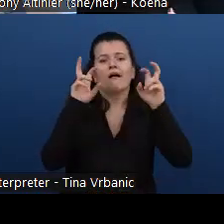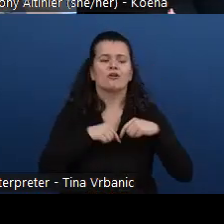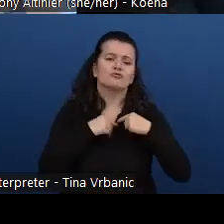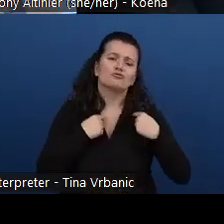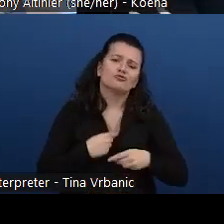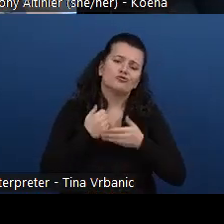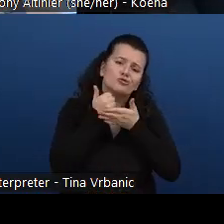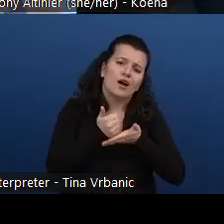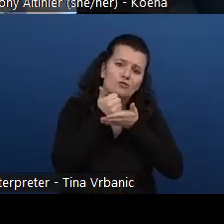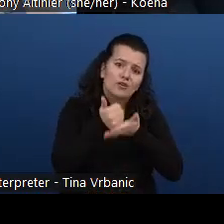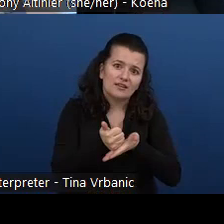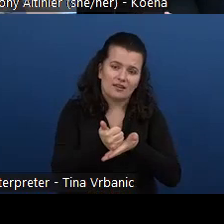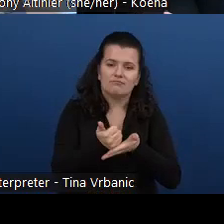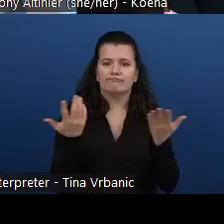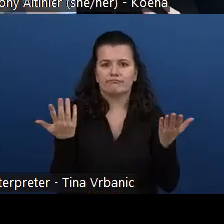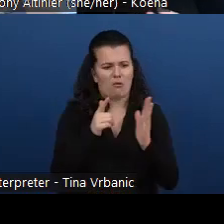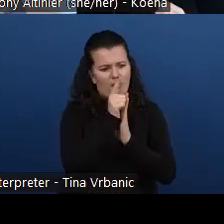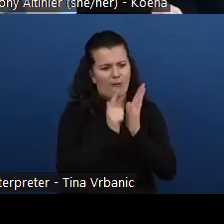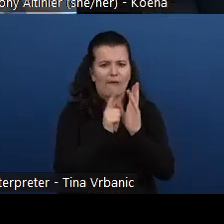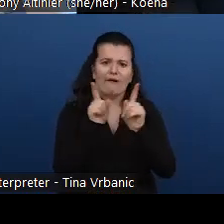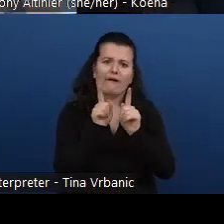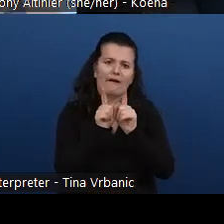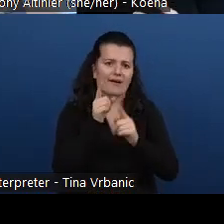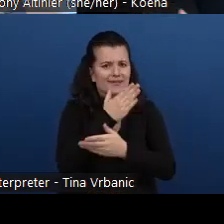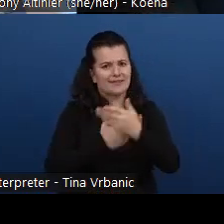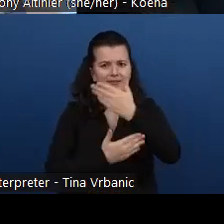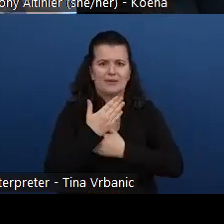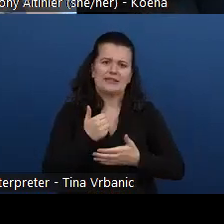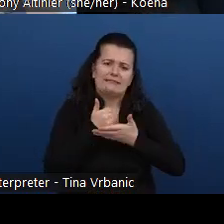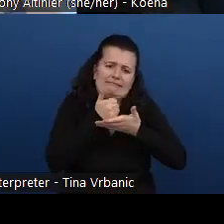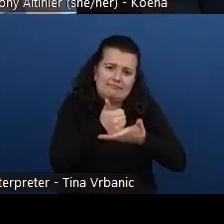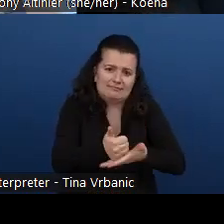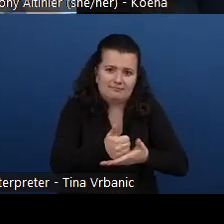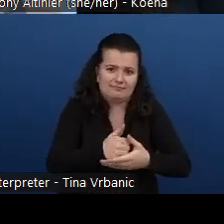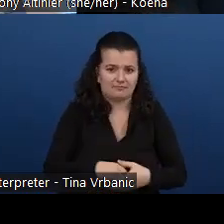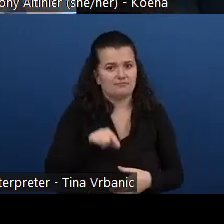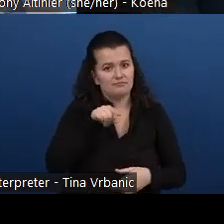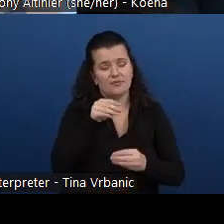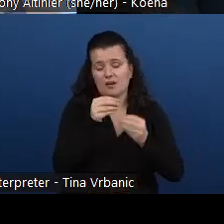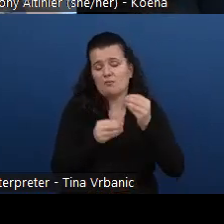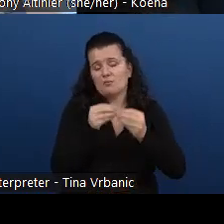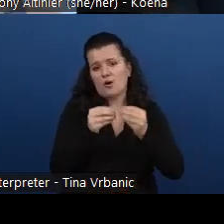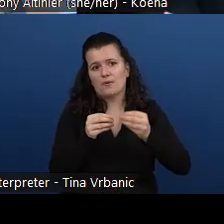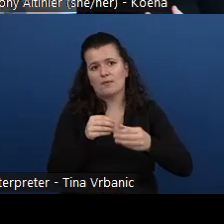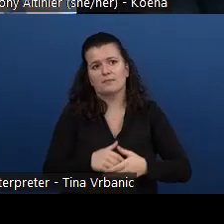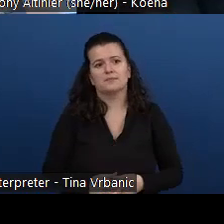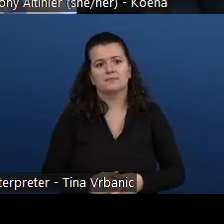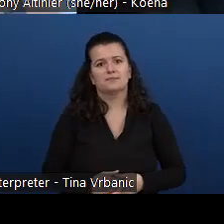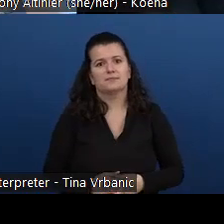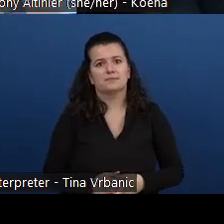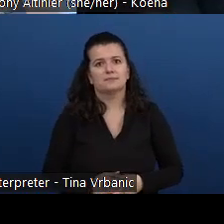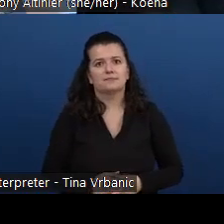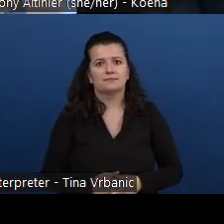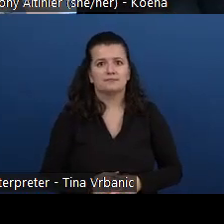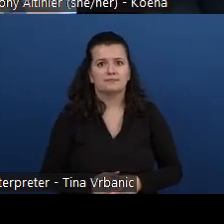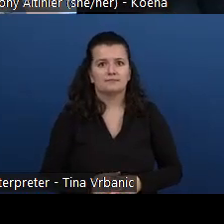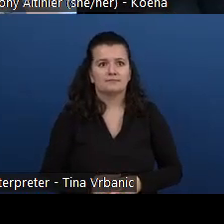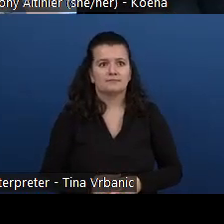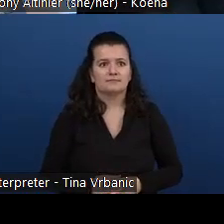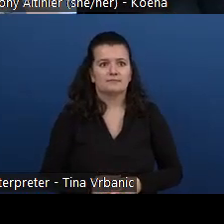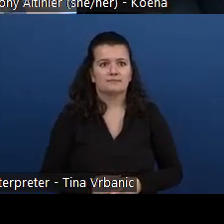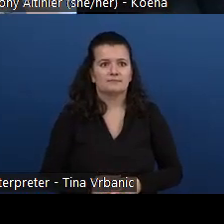We're still with a problem in the laws.